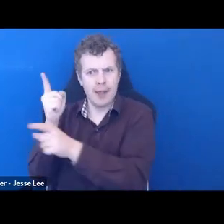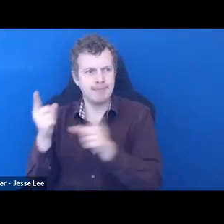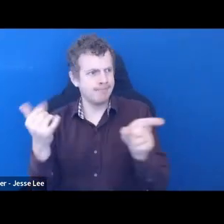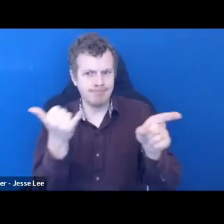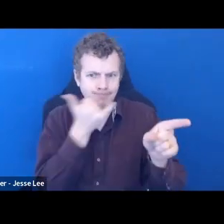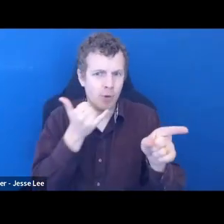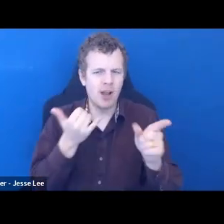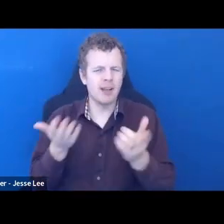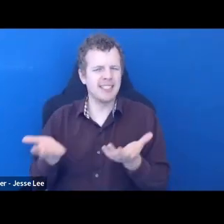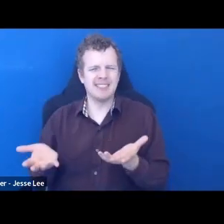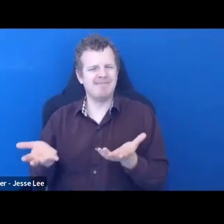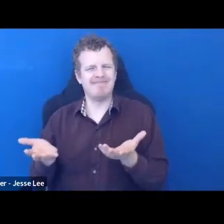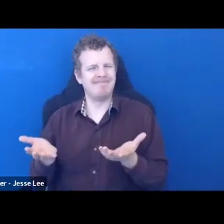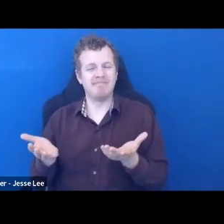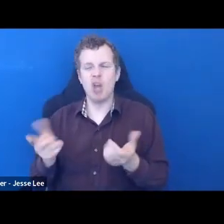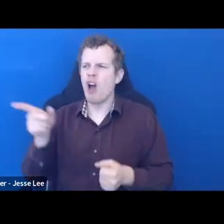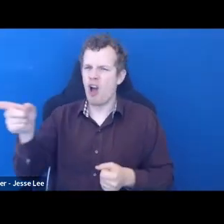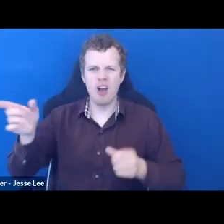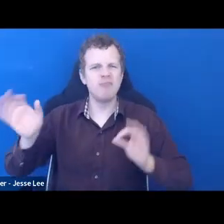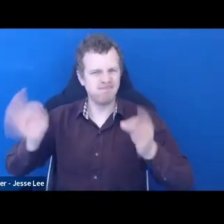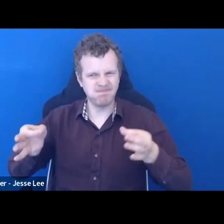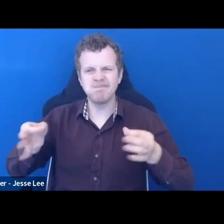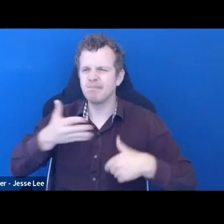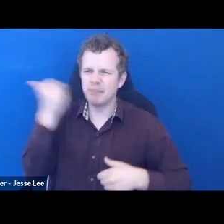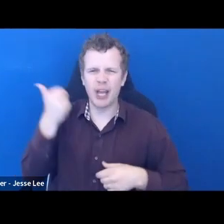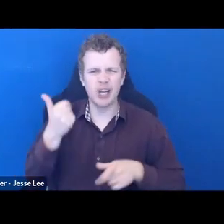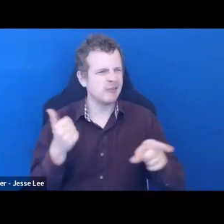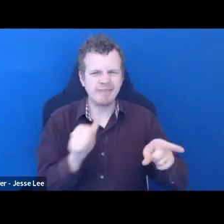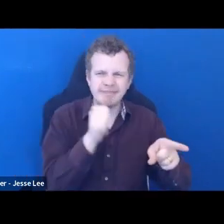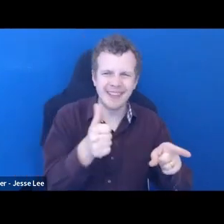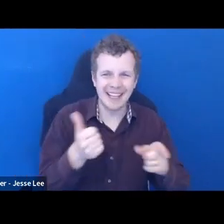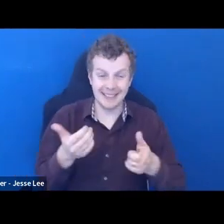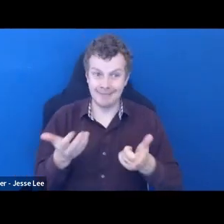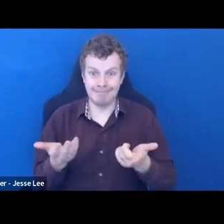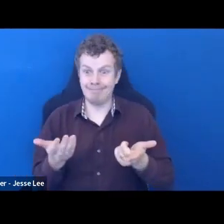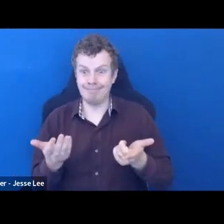This is going to definitely help your child. I want to focus on what we can provide.